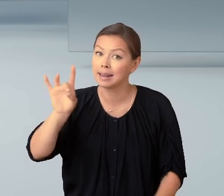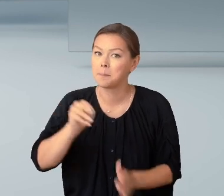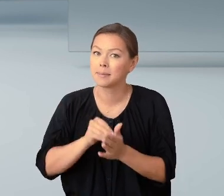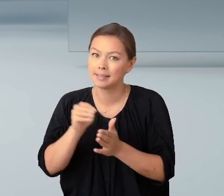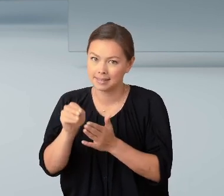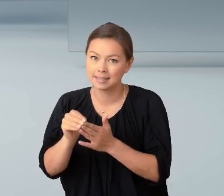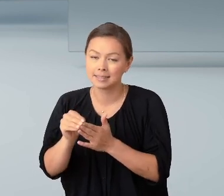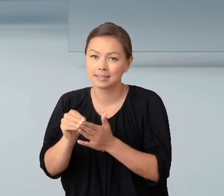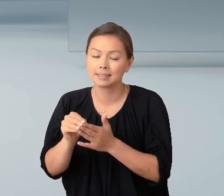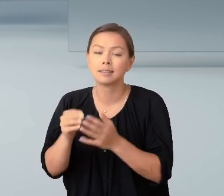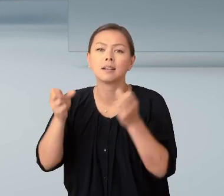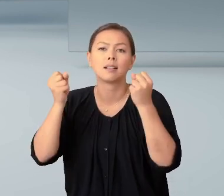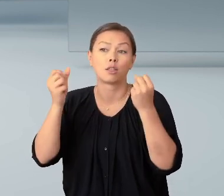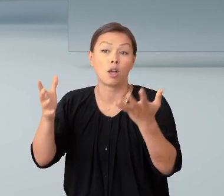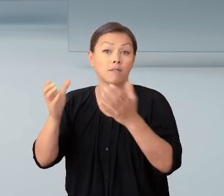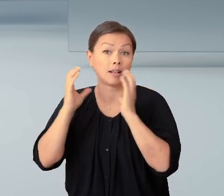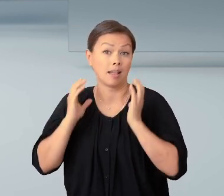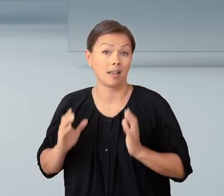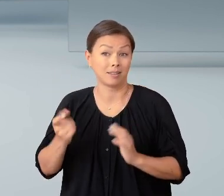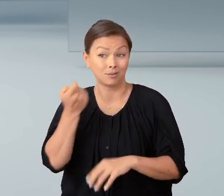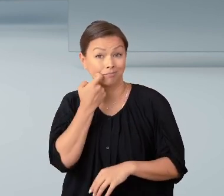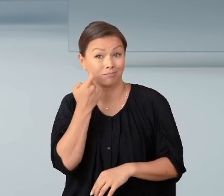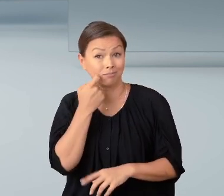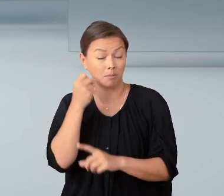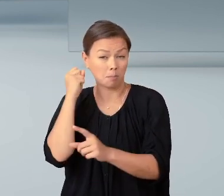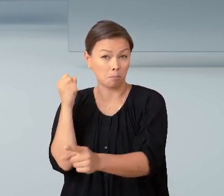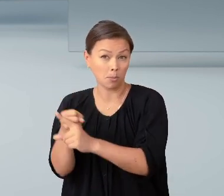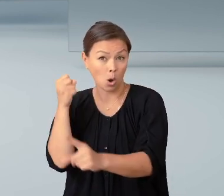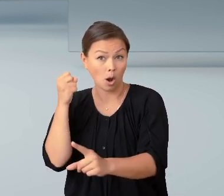about clients who have been attacked with ransomware, and again, they're